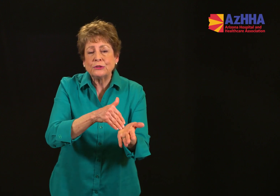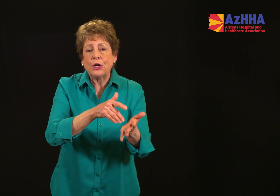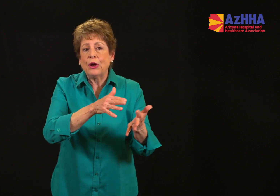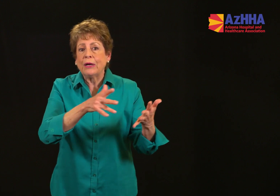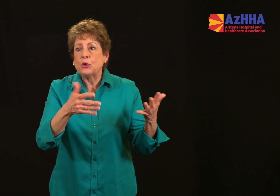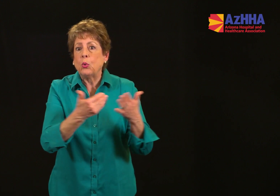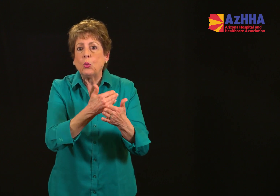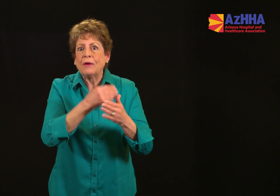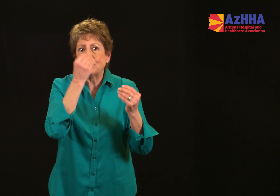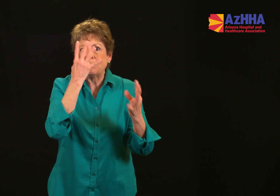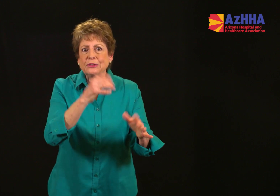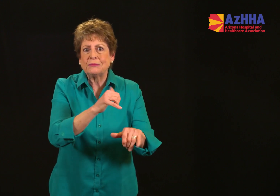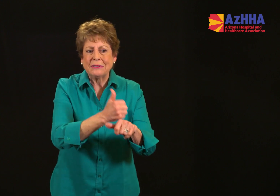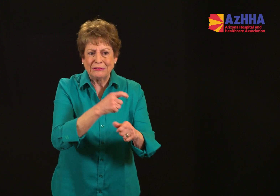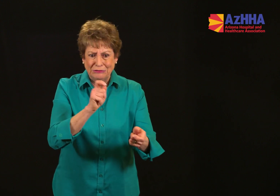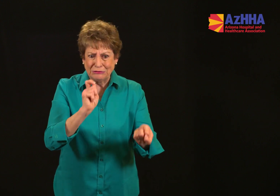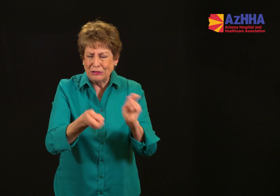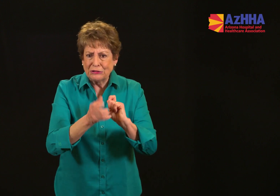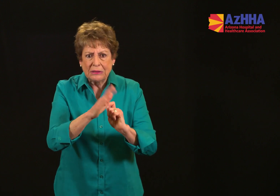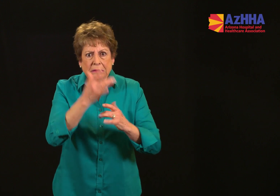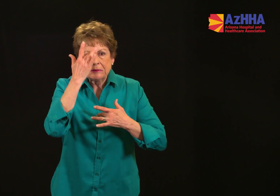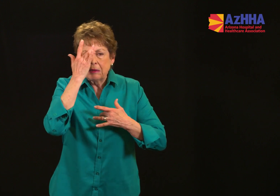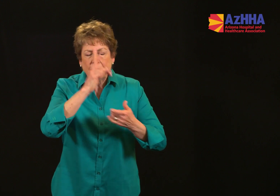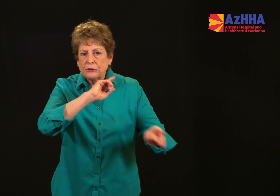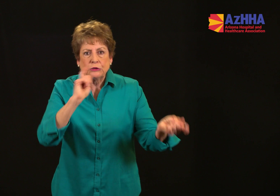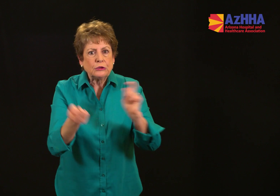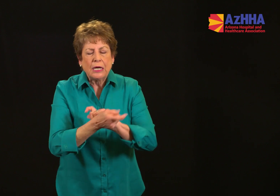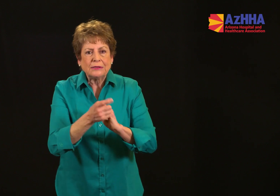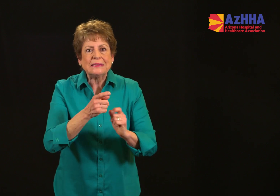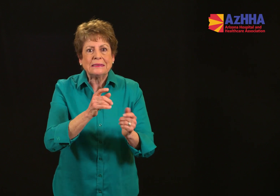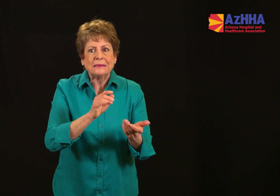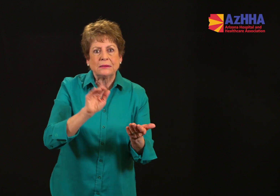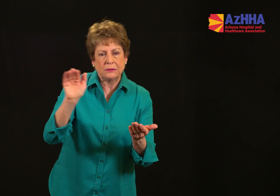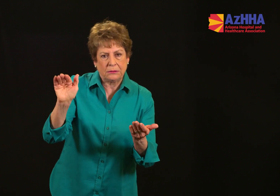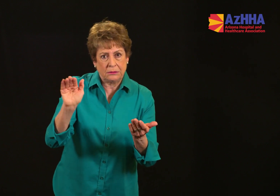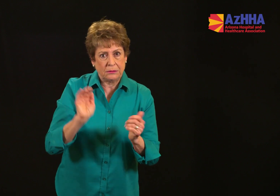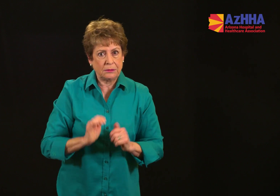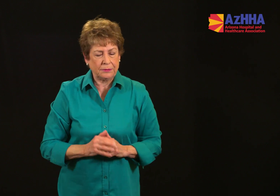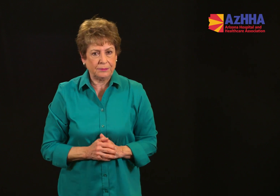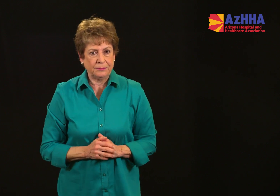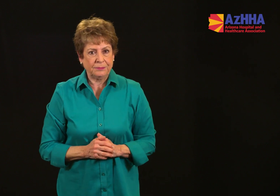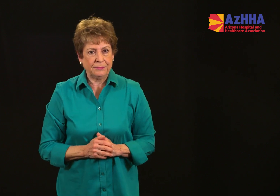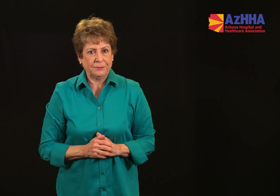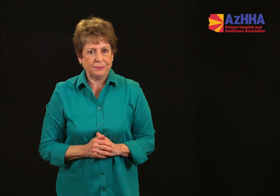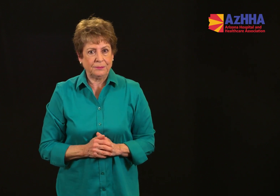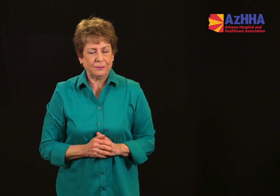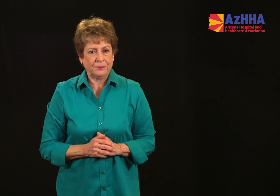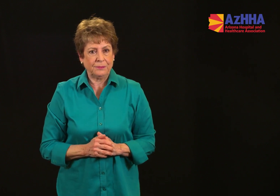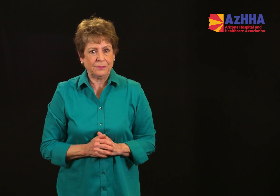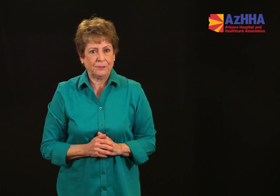in their condition.